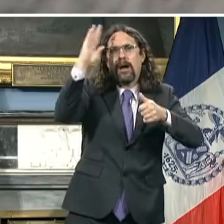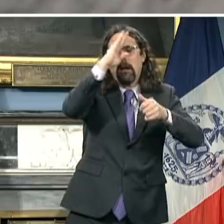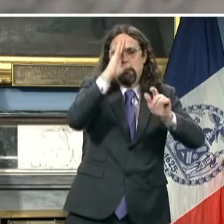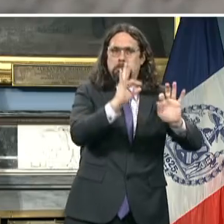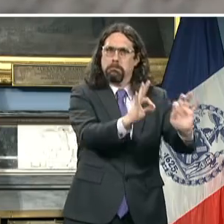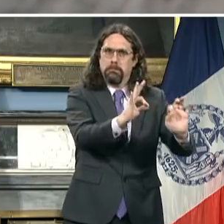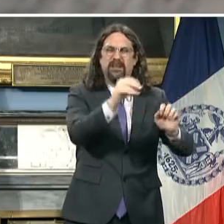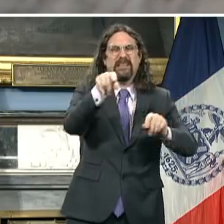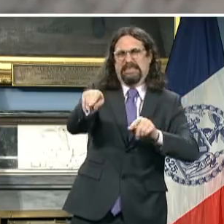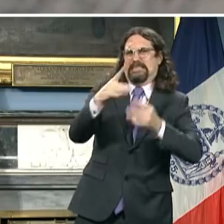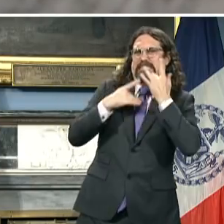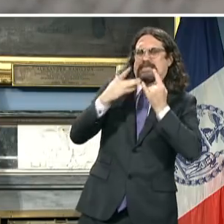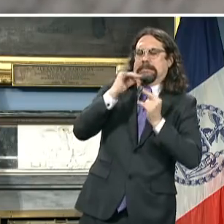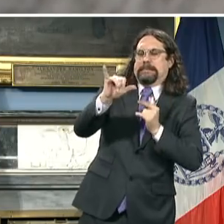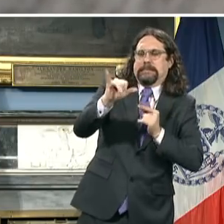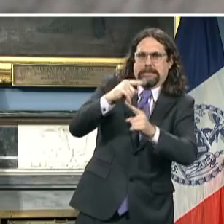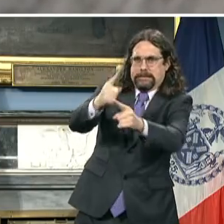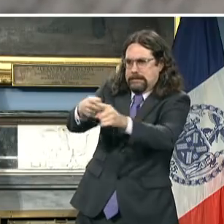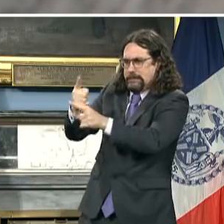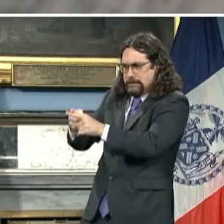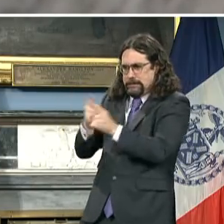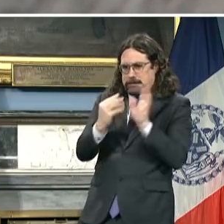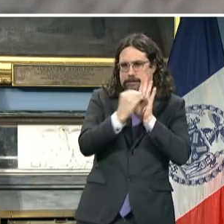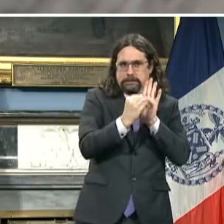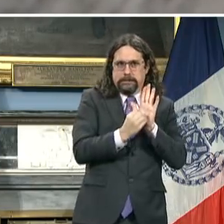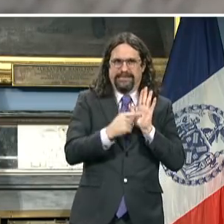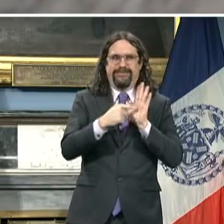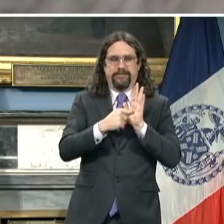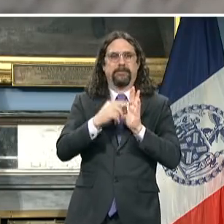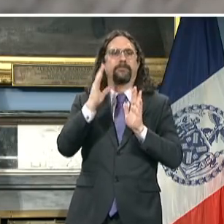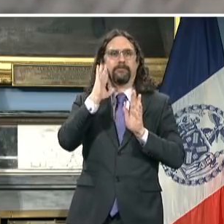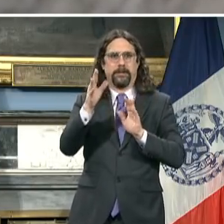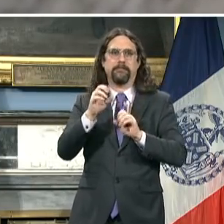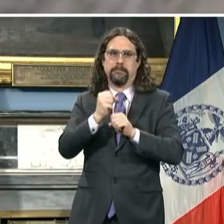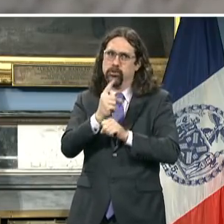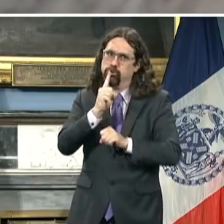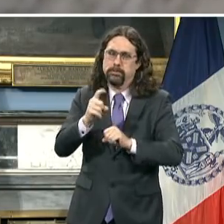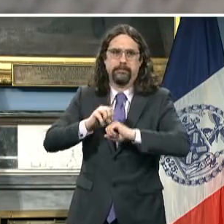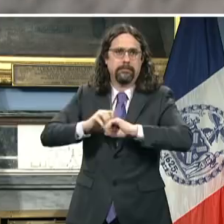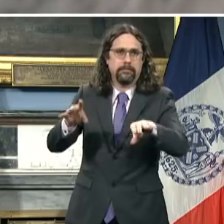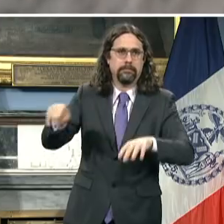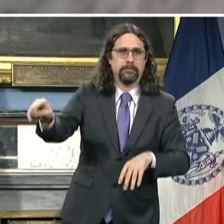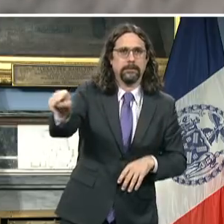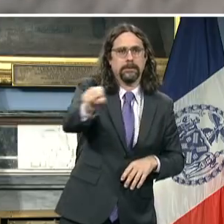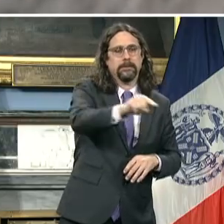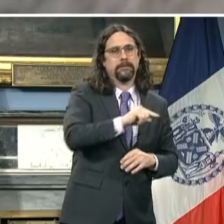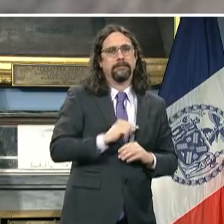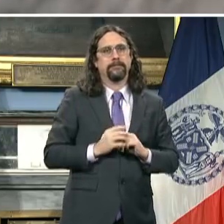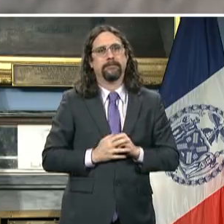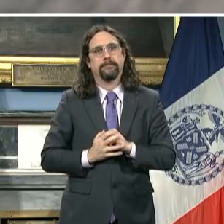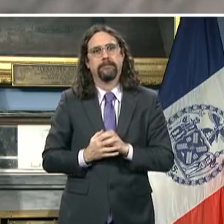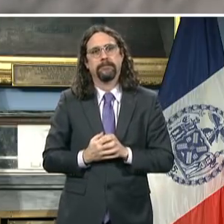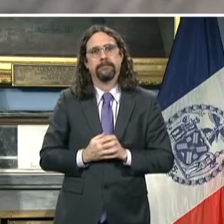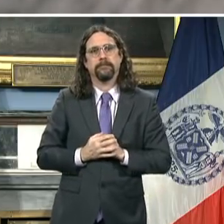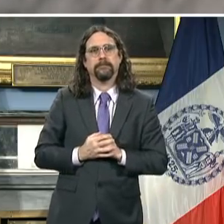SURGICAL GOWNS OR USE ANYTHING ELSE THAMAT YE B APPROPRIATE AS A SURGICAL GOWN TO GET US THROUGH THIS CRISIS.